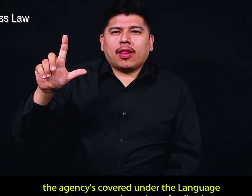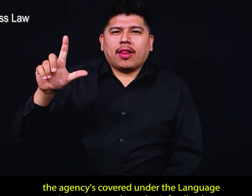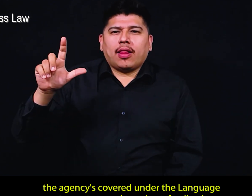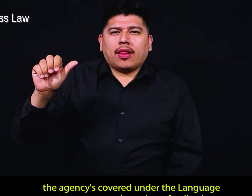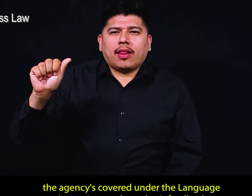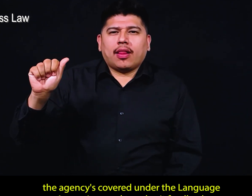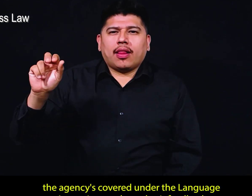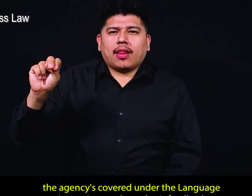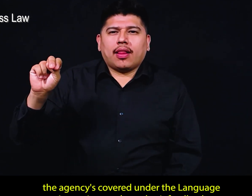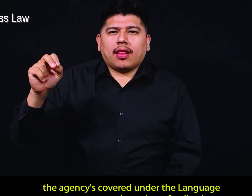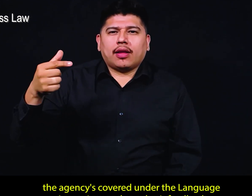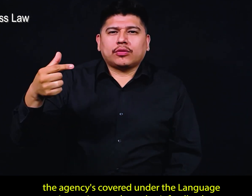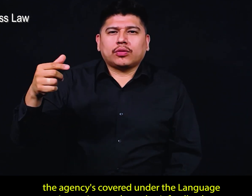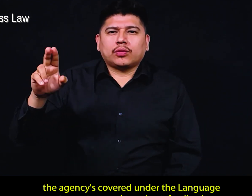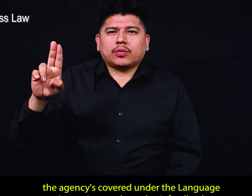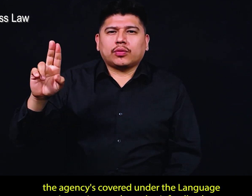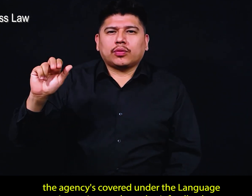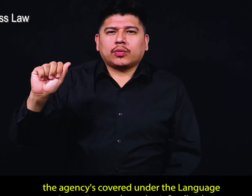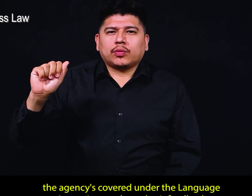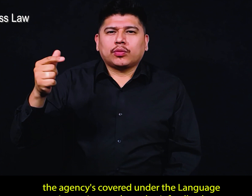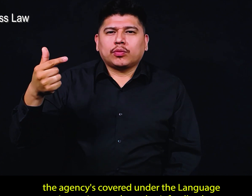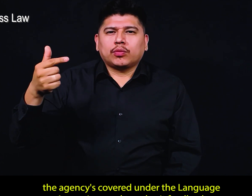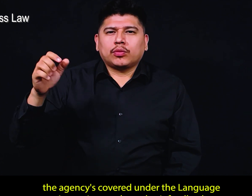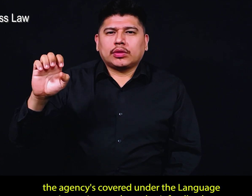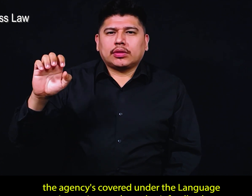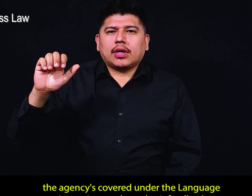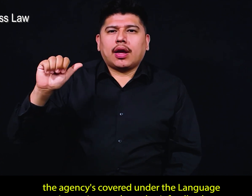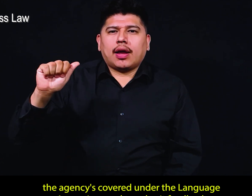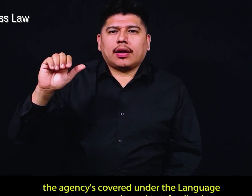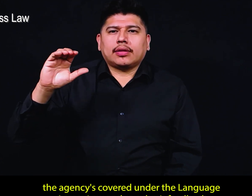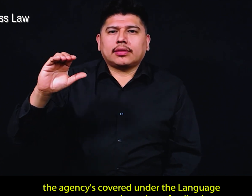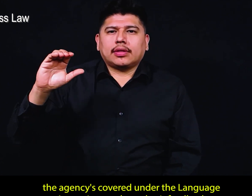the agency's covered under the Language Access Law and to submit feedback